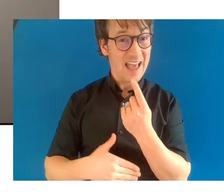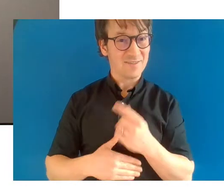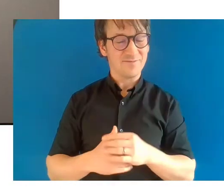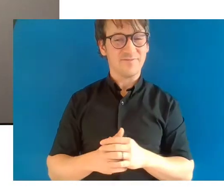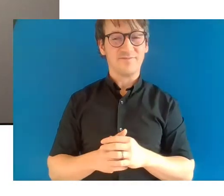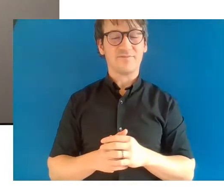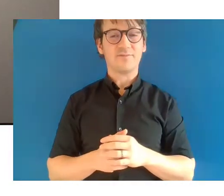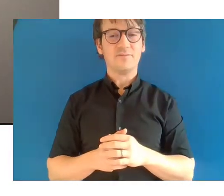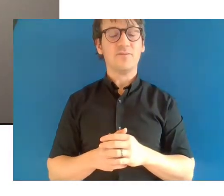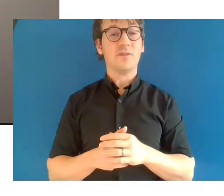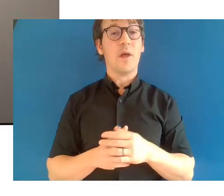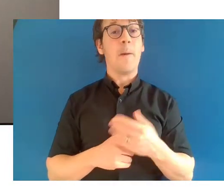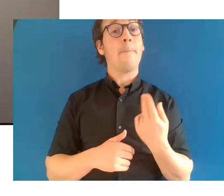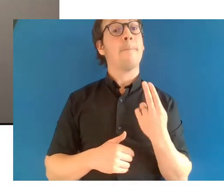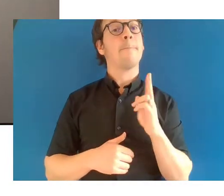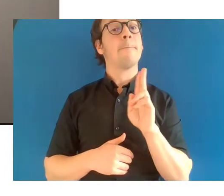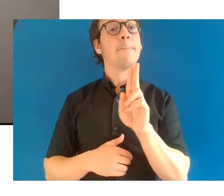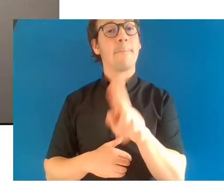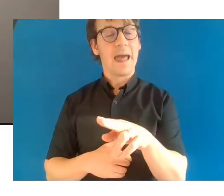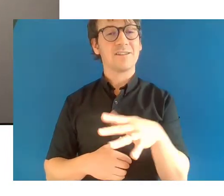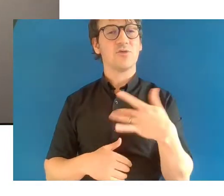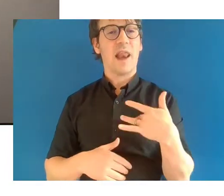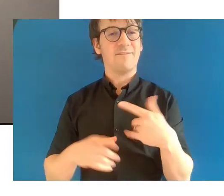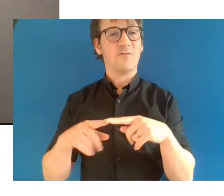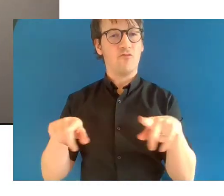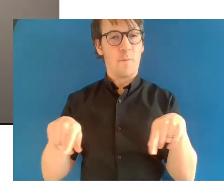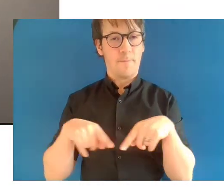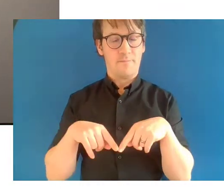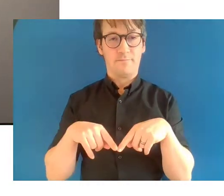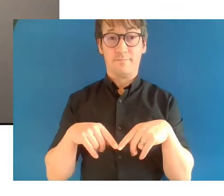So let’s go back into the living room.